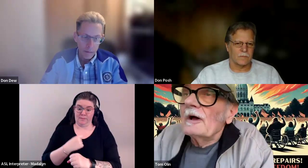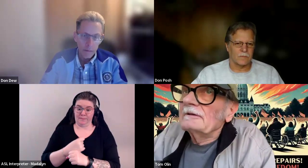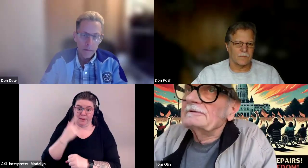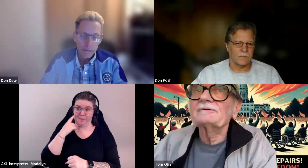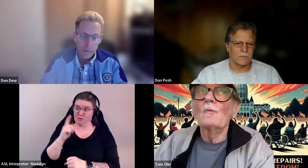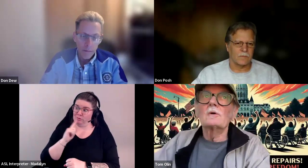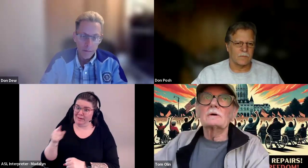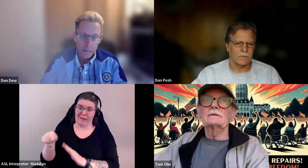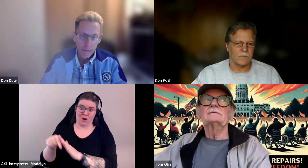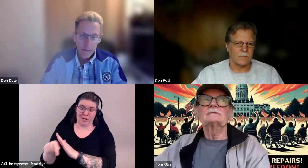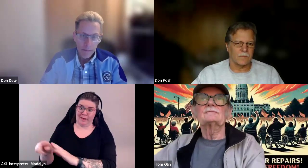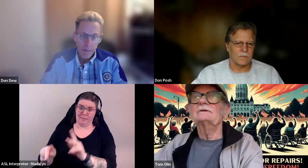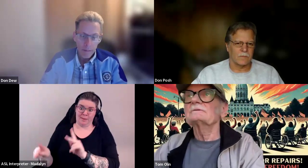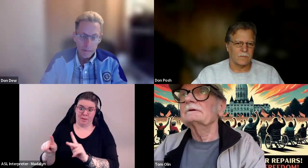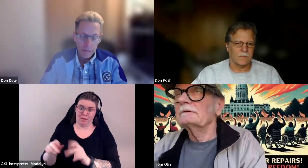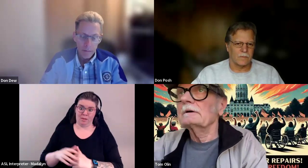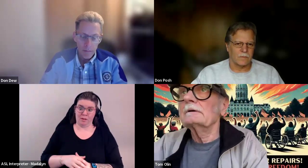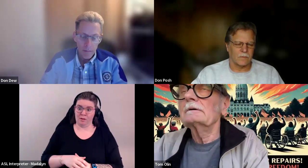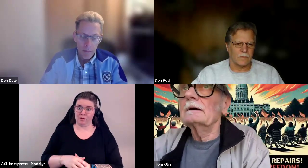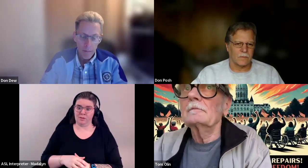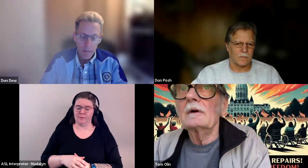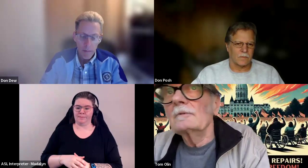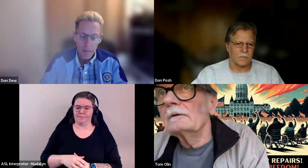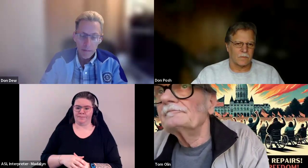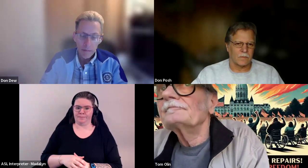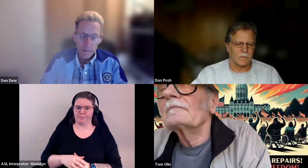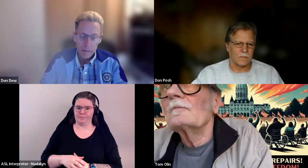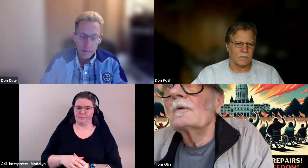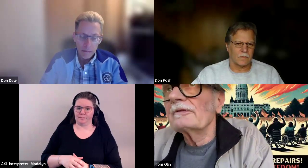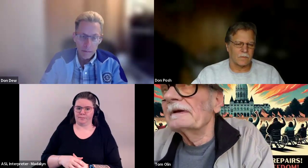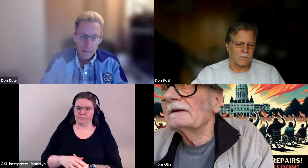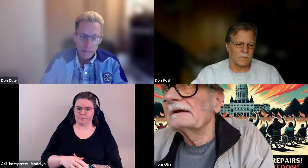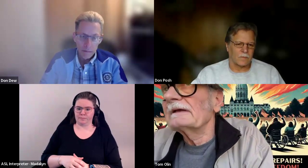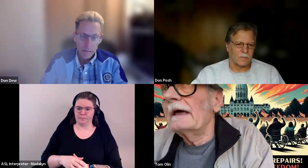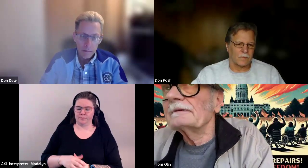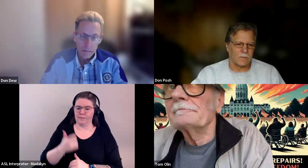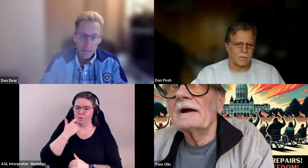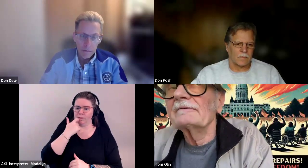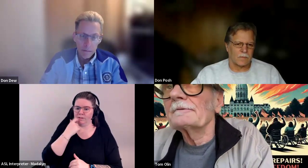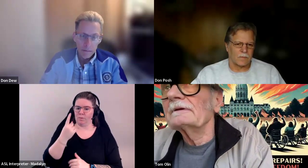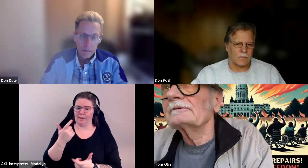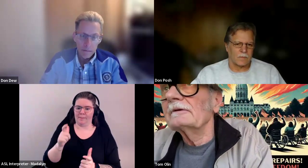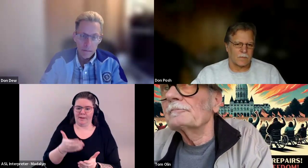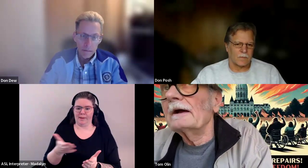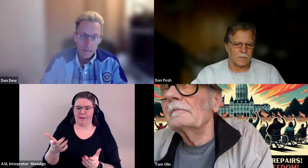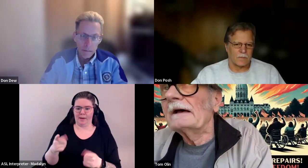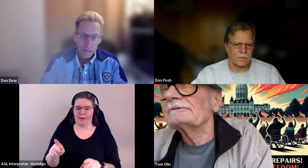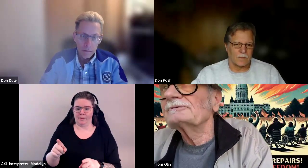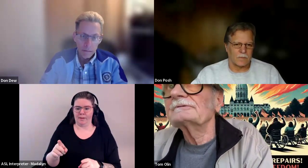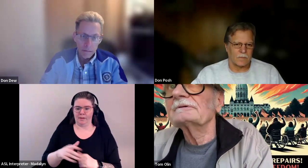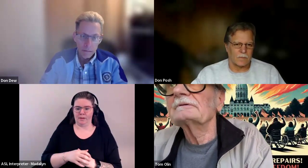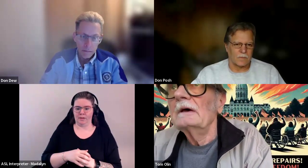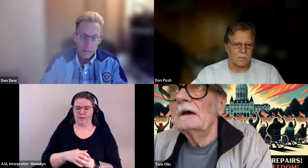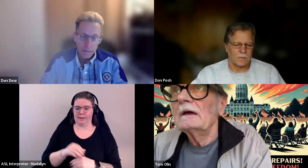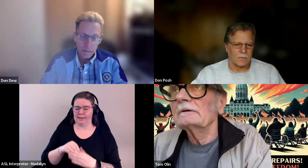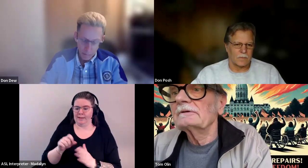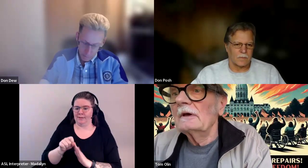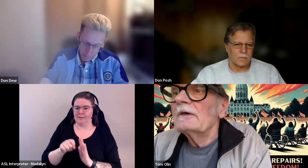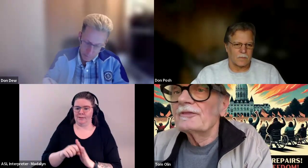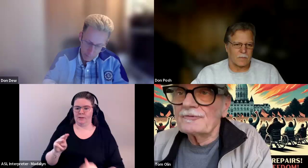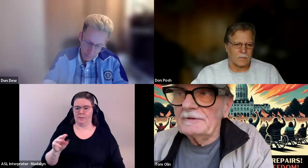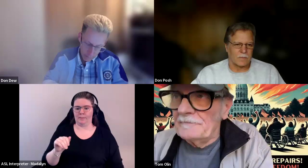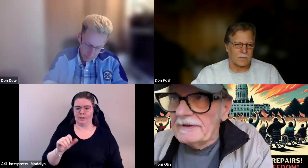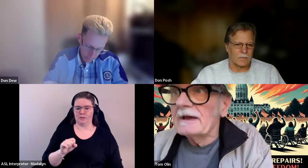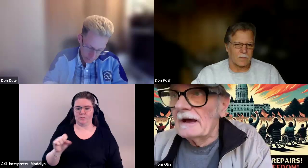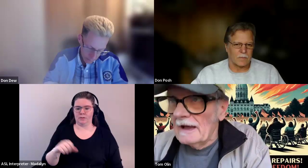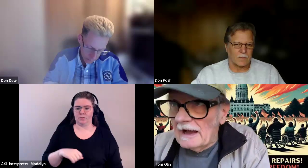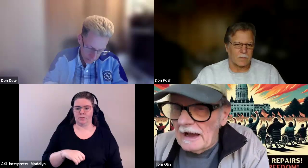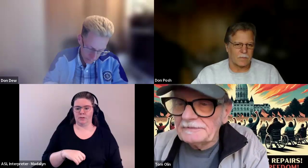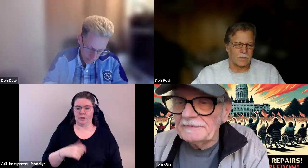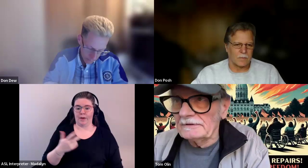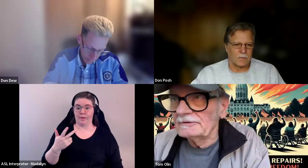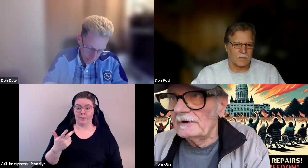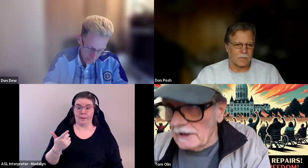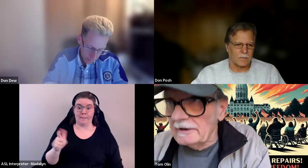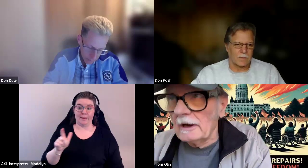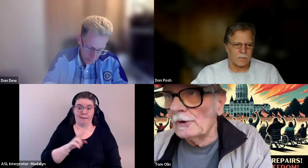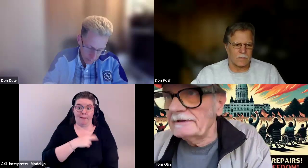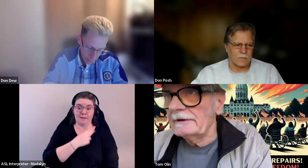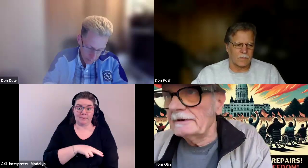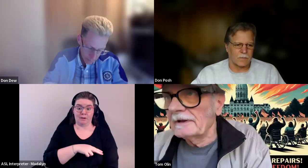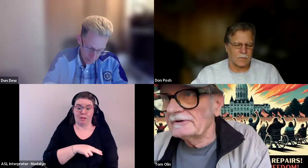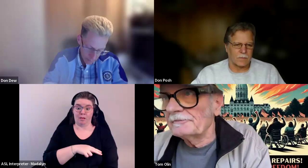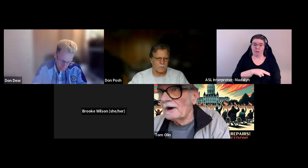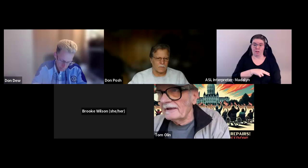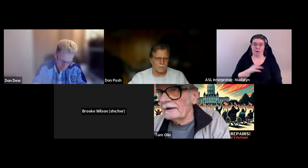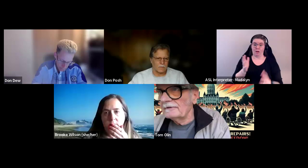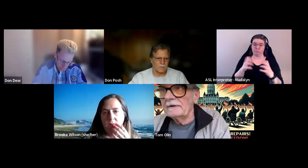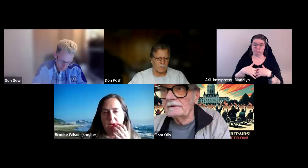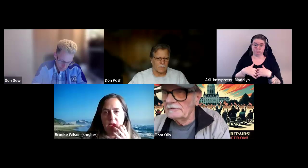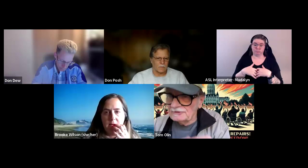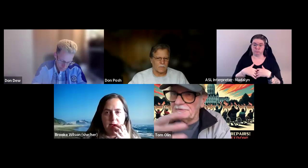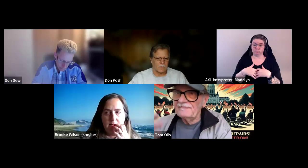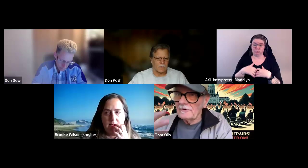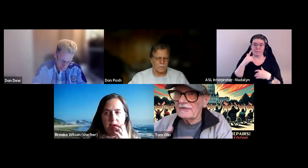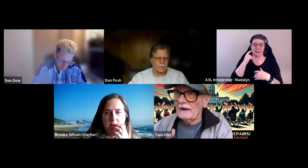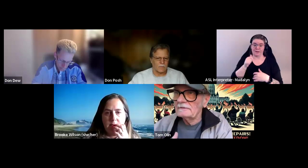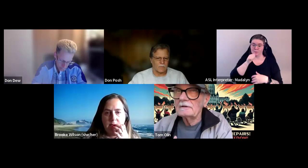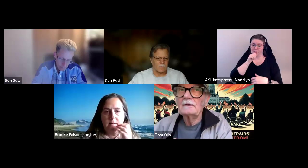Tom Olin: Elizabeth Warren just recently did a well, one of the biggest things that happened in private equity is in Pratt, Massachusetts is the 3 big hospitals when I are going under because of private equity. But just before that